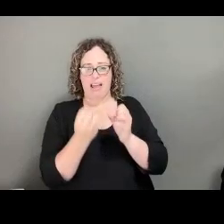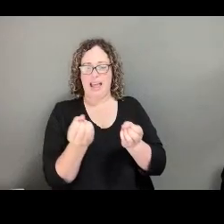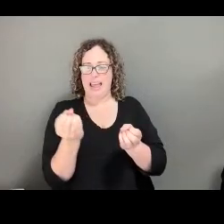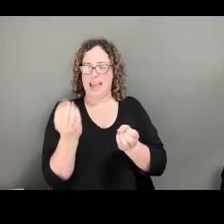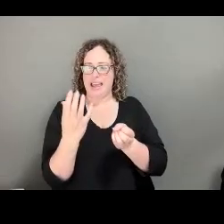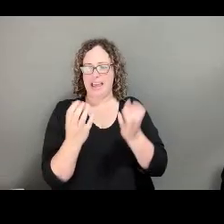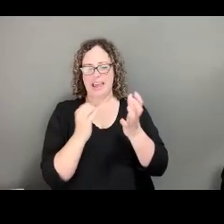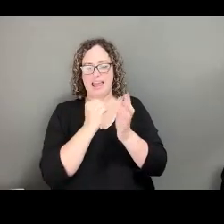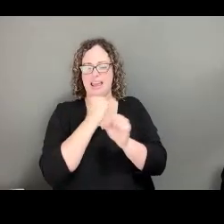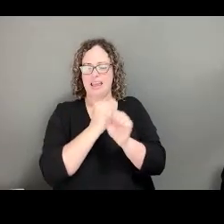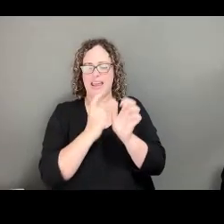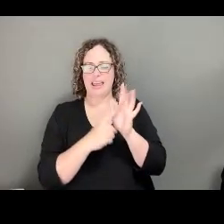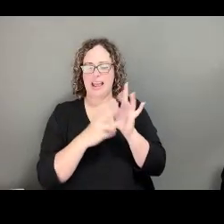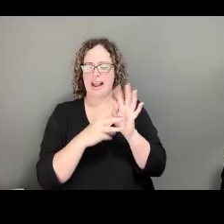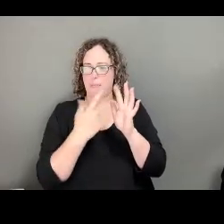Just thinking about them. Okay.